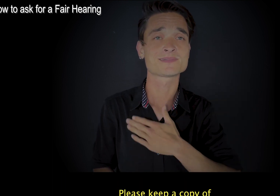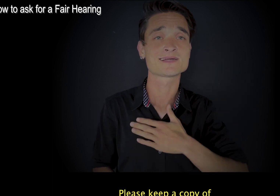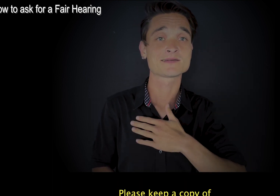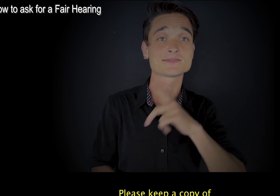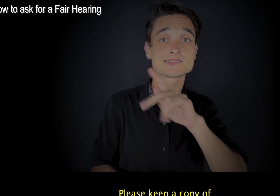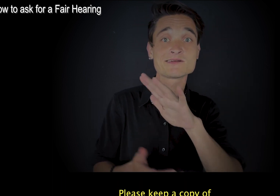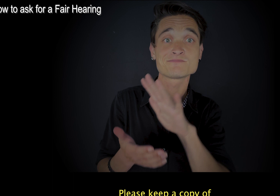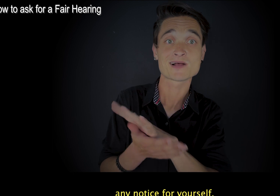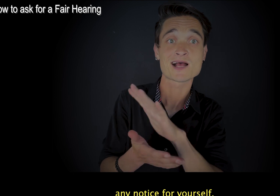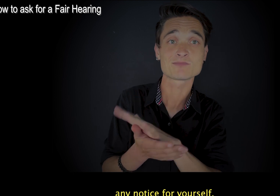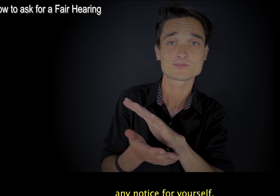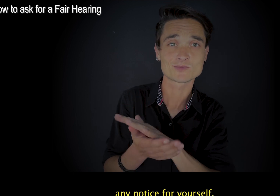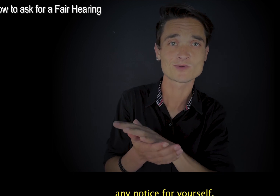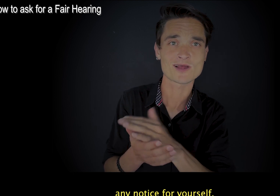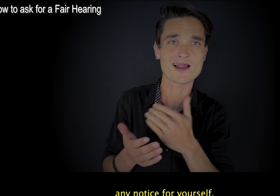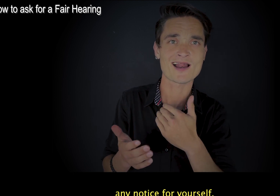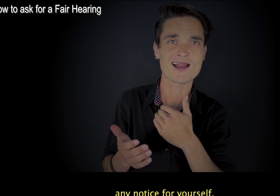Please keep a copy of any notice for yourself.